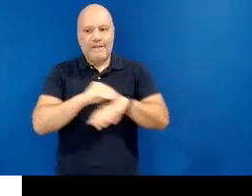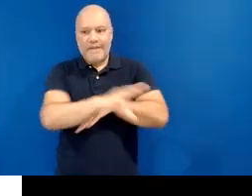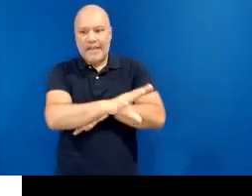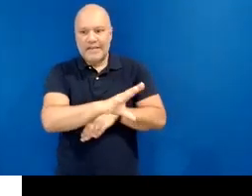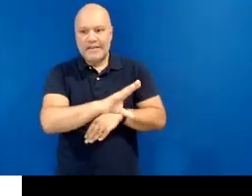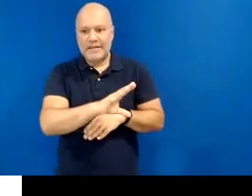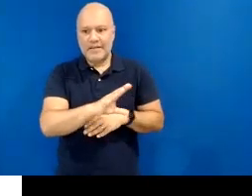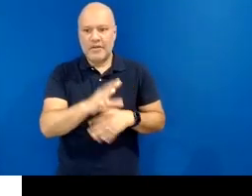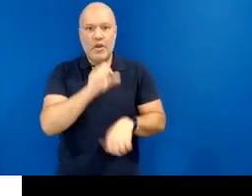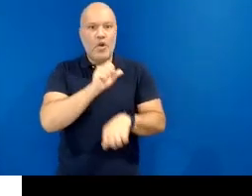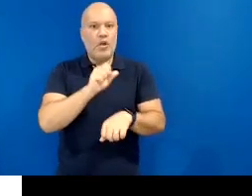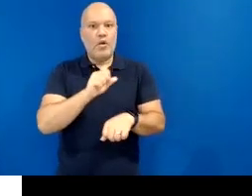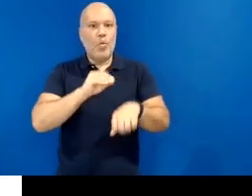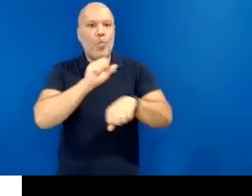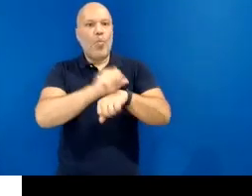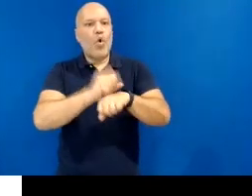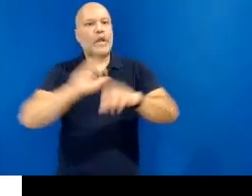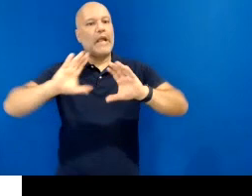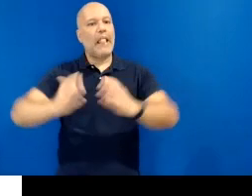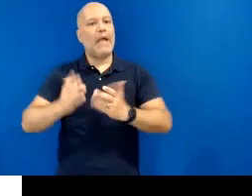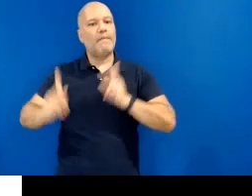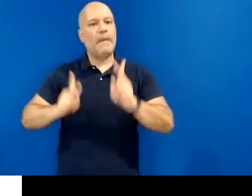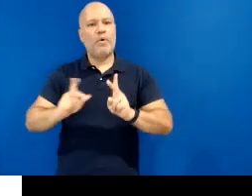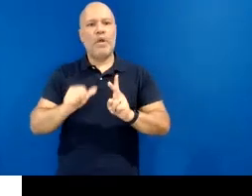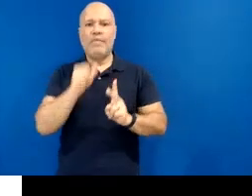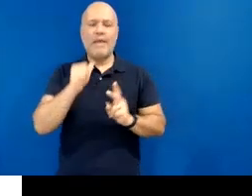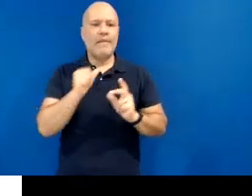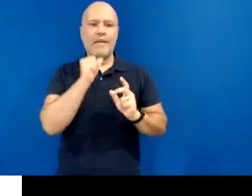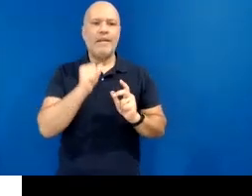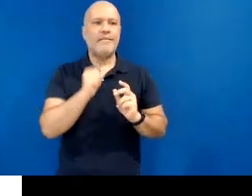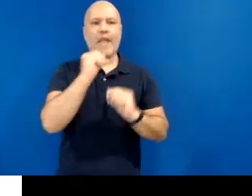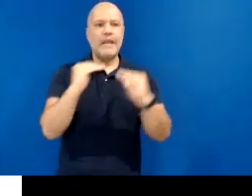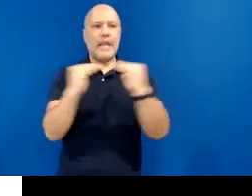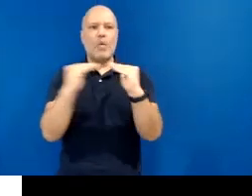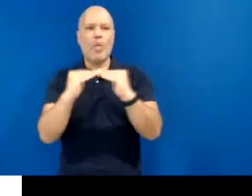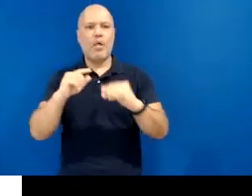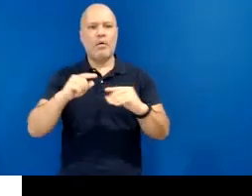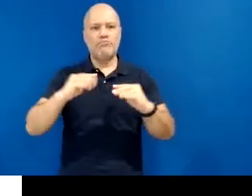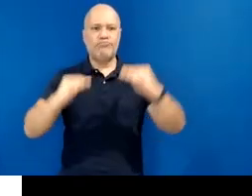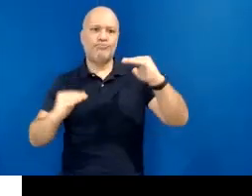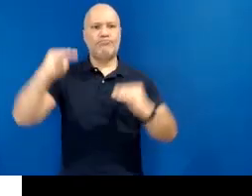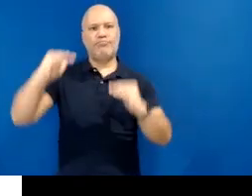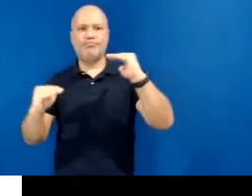working class people or inequality and sociology. It never happened.